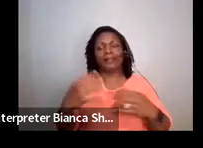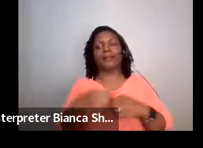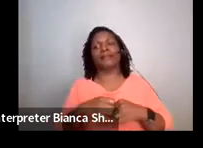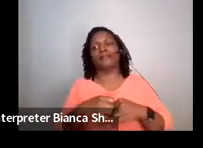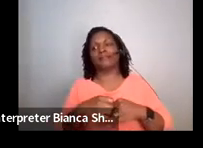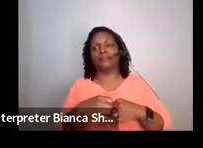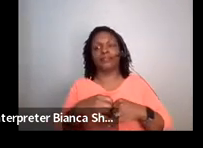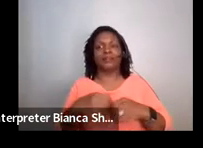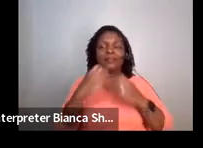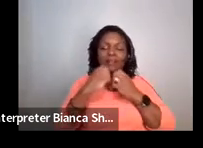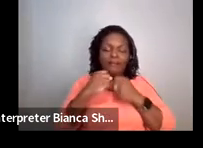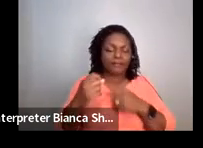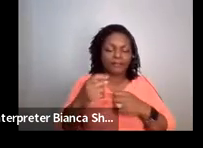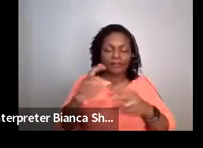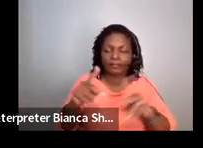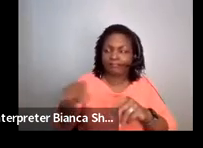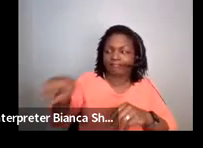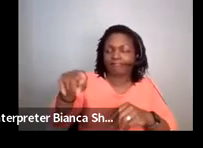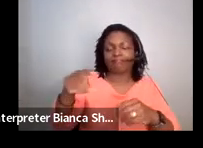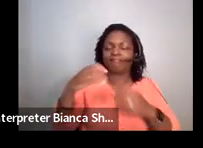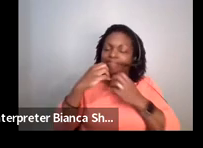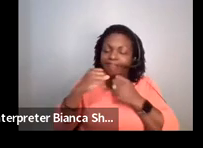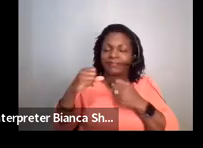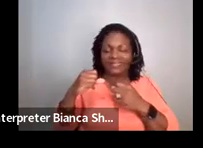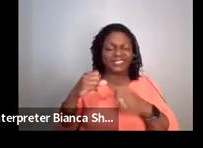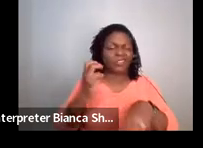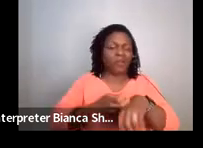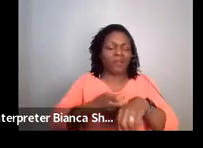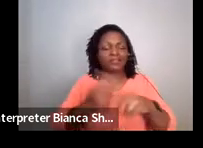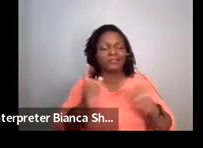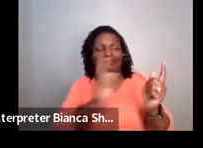You have to learn ways to do that we're gonna talk a little bit about that.